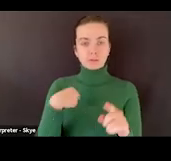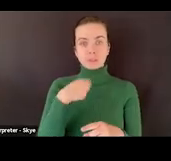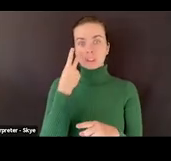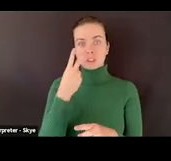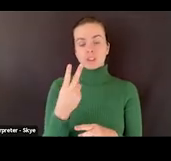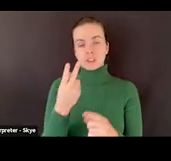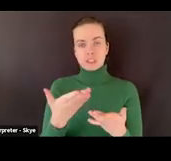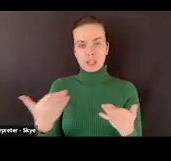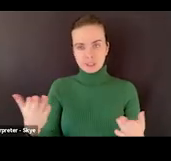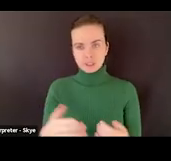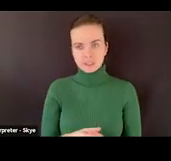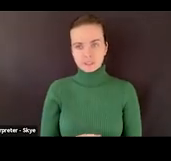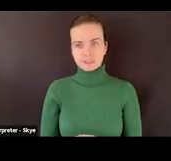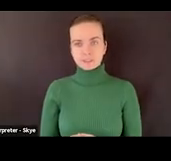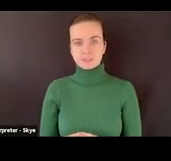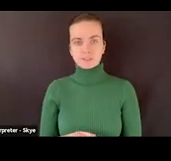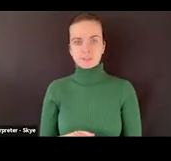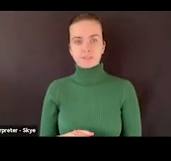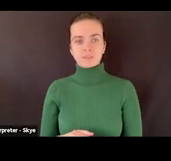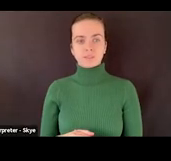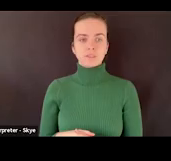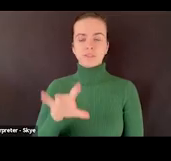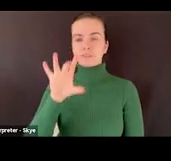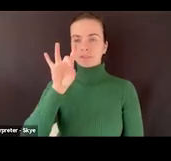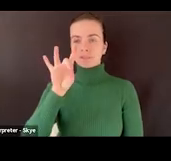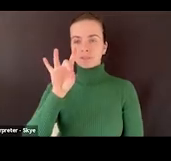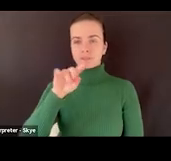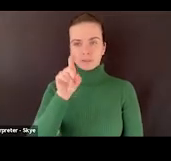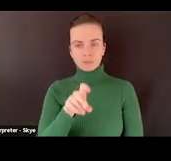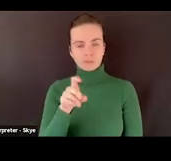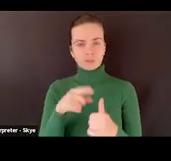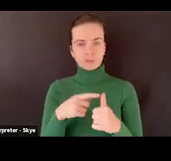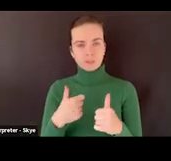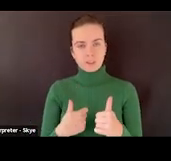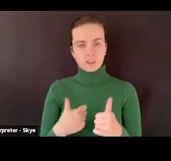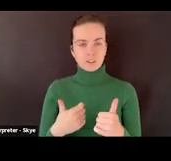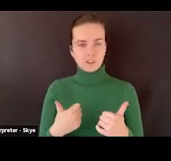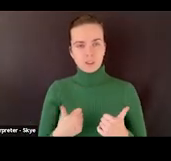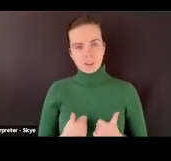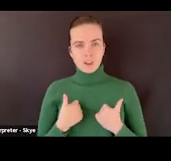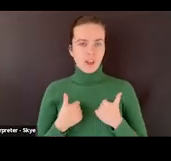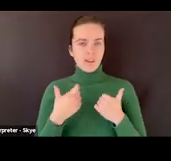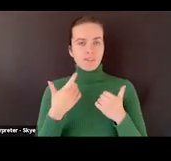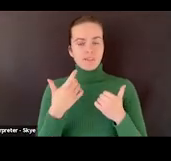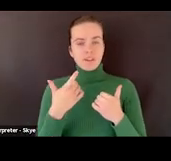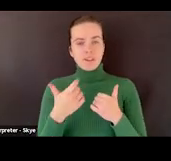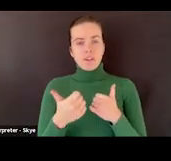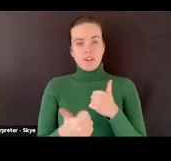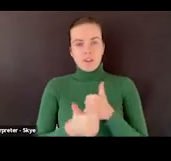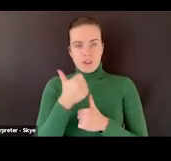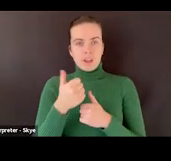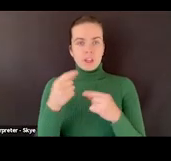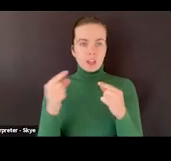these eight questions, life-threatening illness or injury, life-threatening accident, were you ever